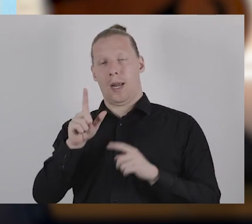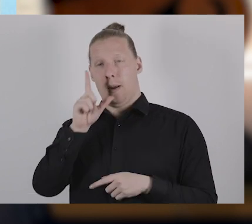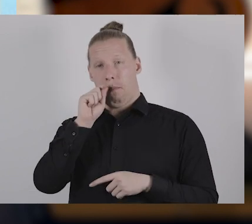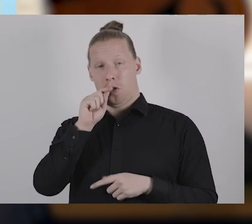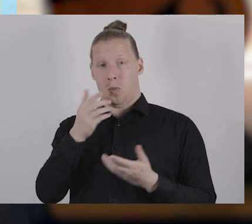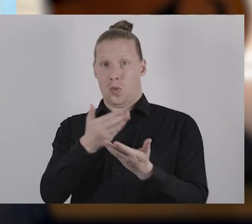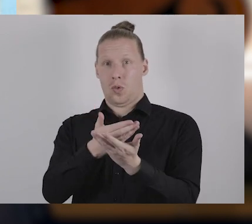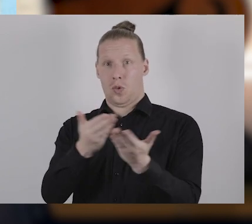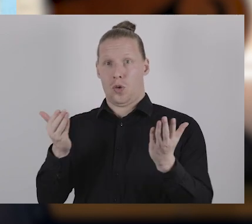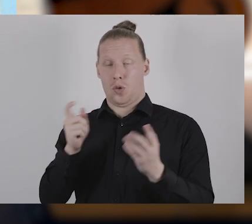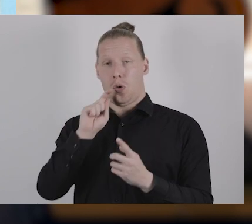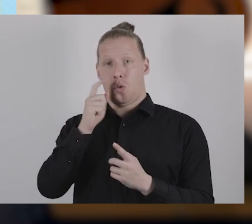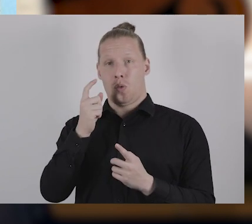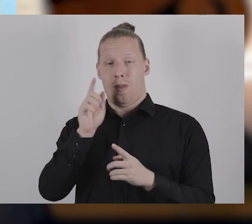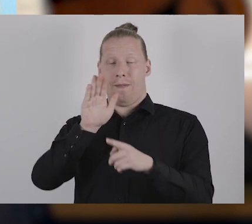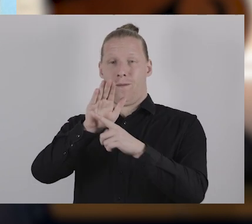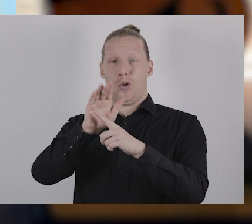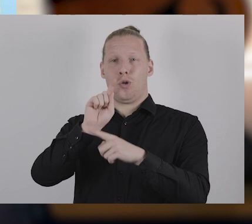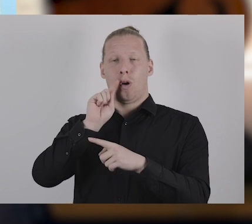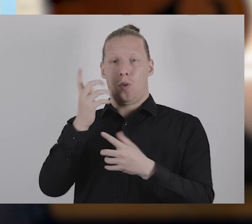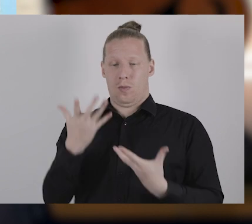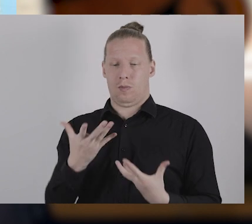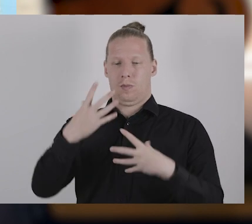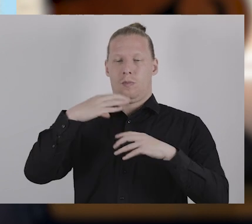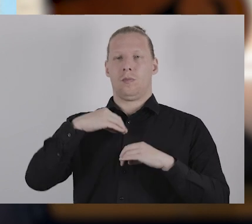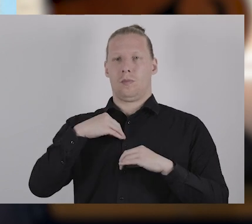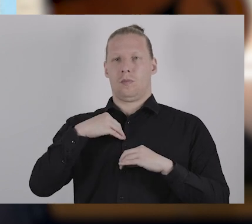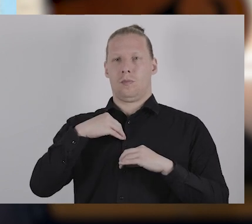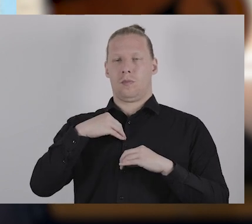know that one day it will be you who will take up their mantle,